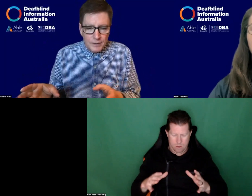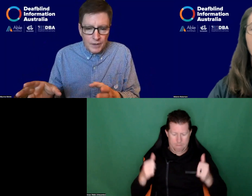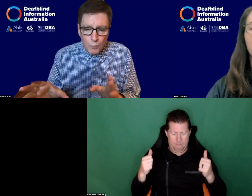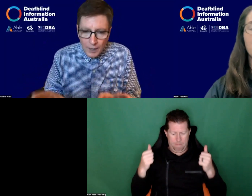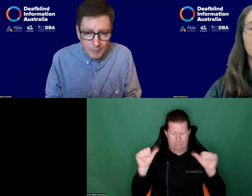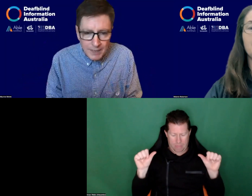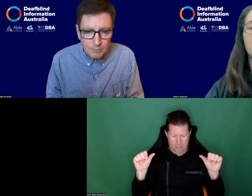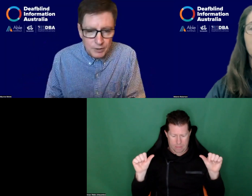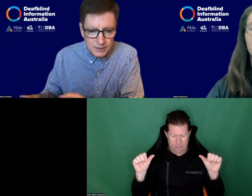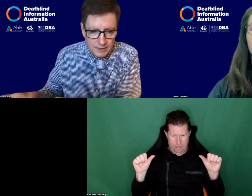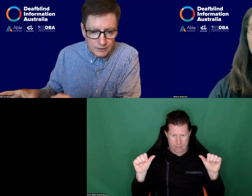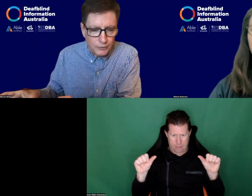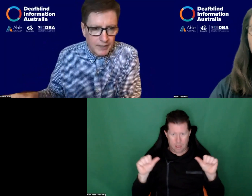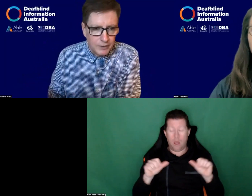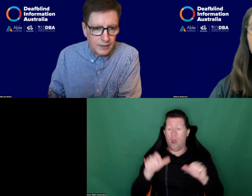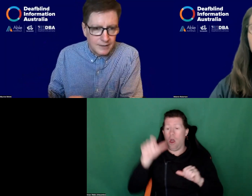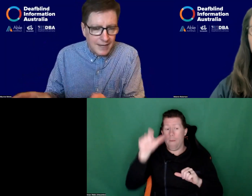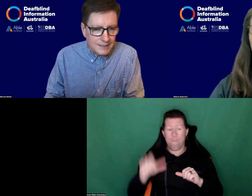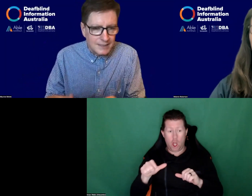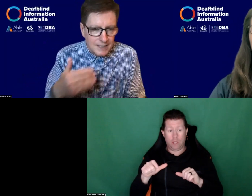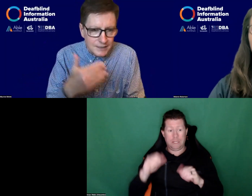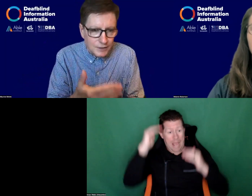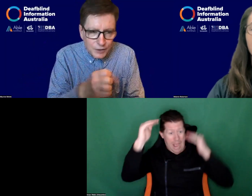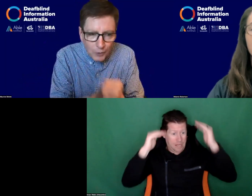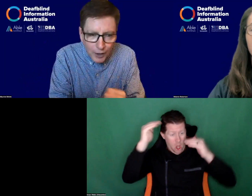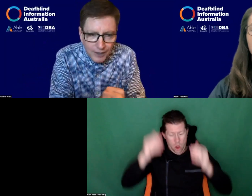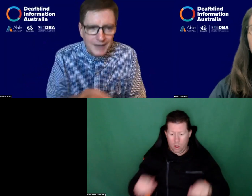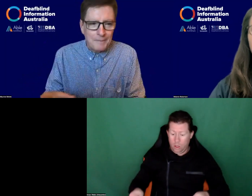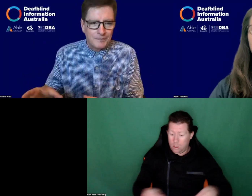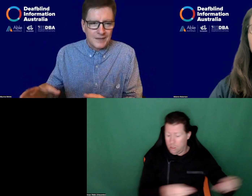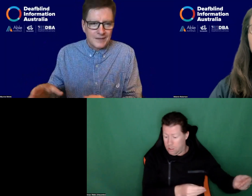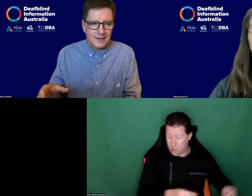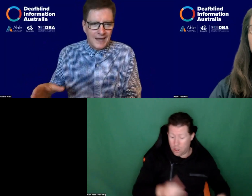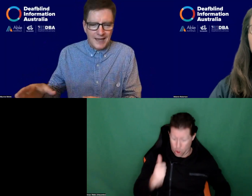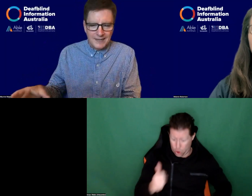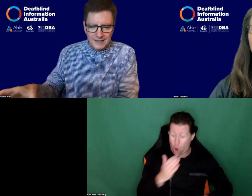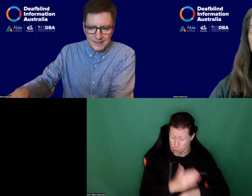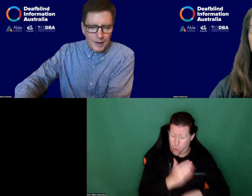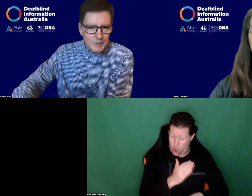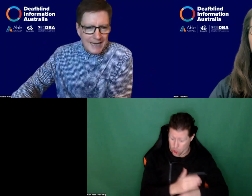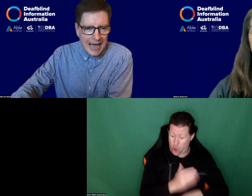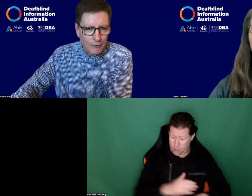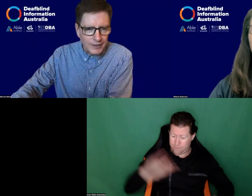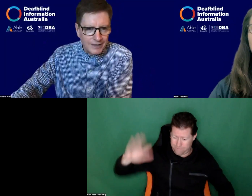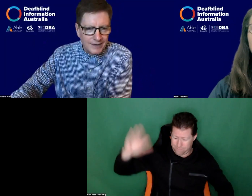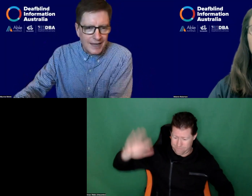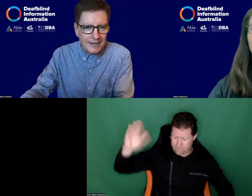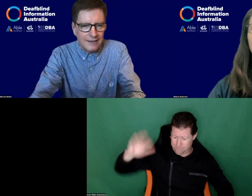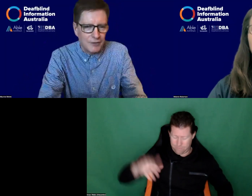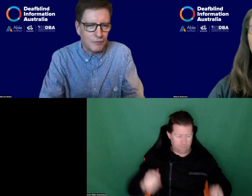A well meaning person or an adult there says, good work and dumps it out and gives it right